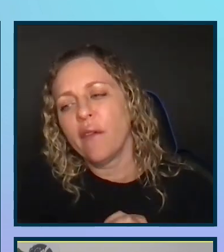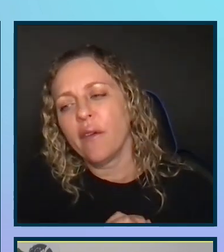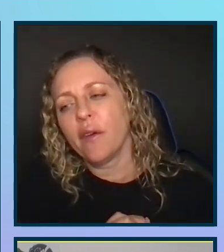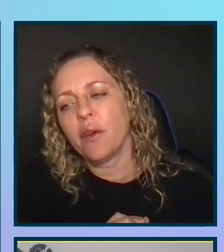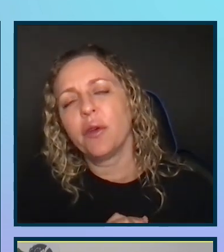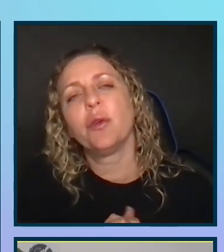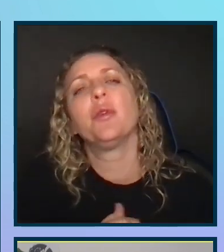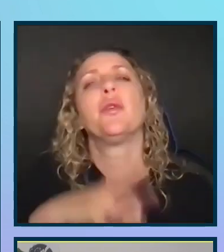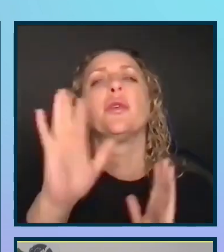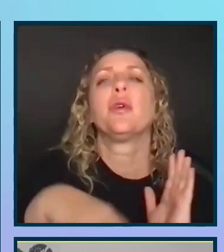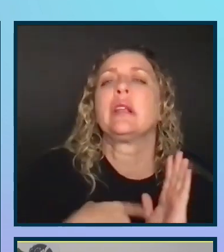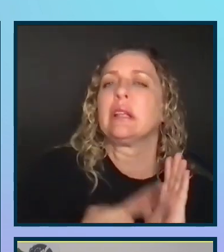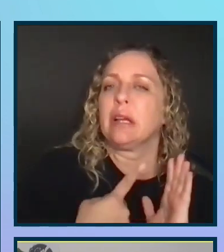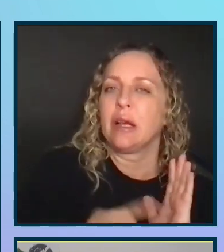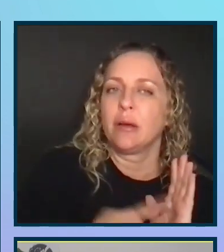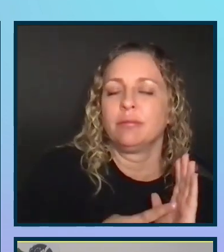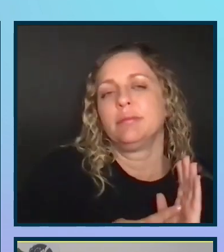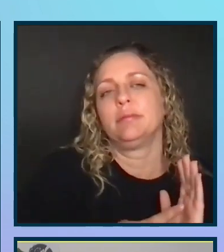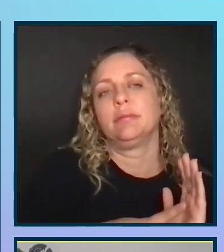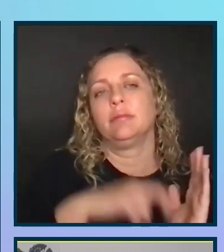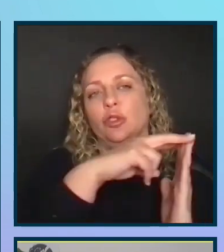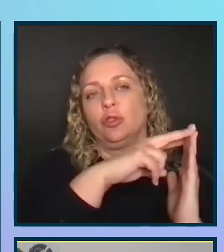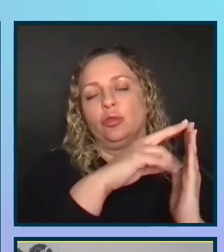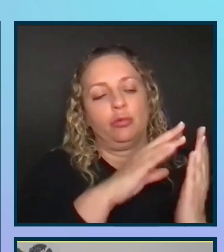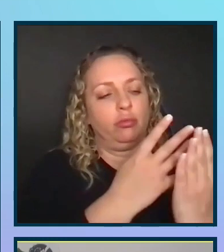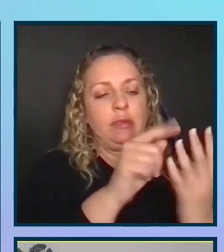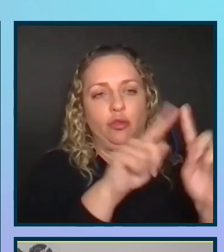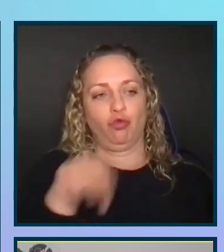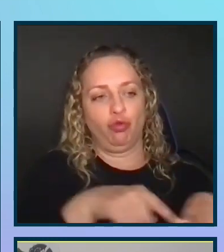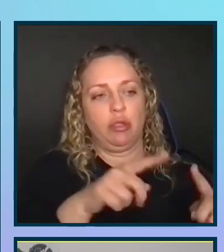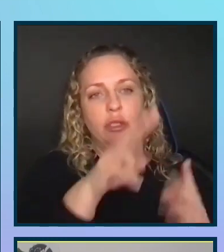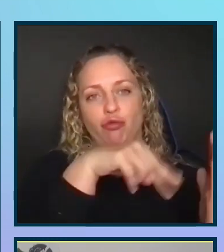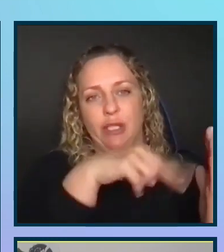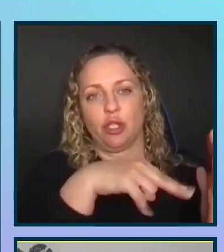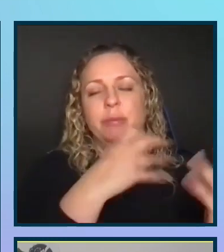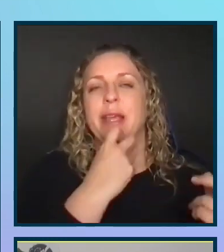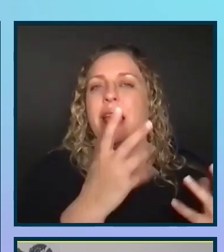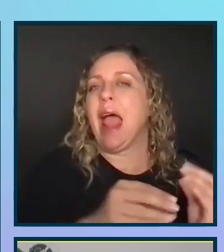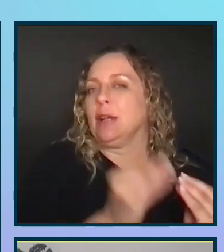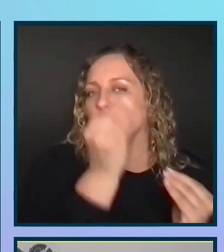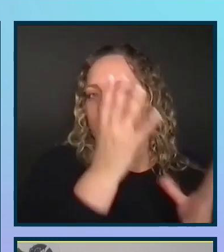Sometimes screen reader users also might need a little bit of an extra information. So if then in this example,